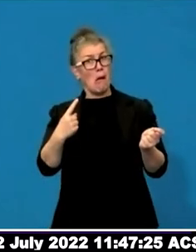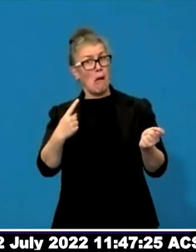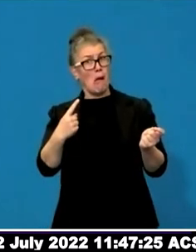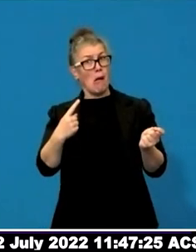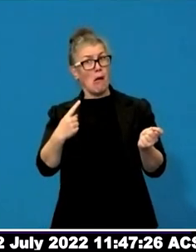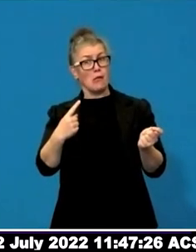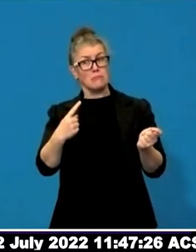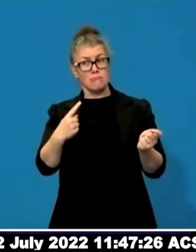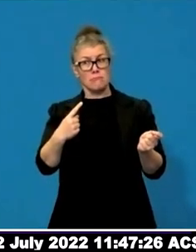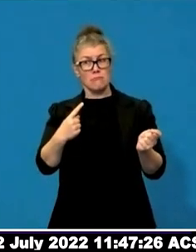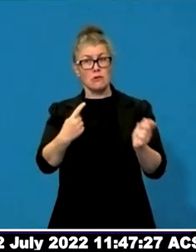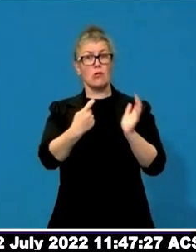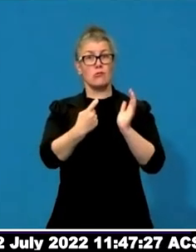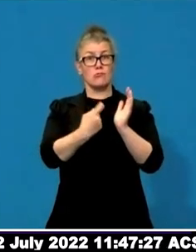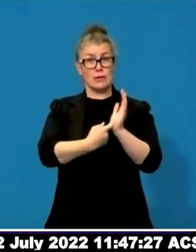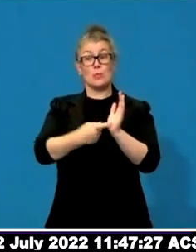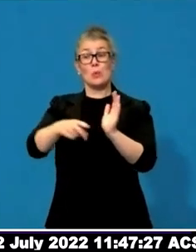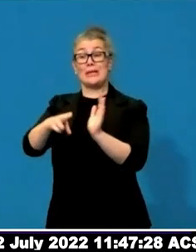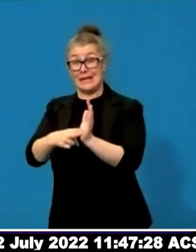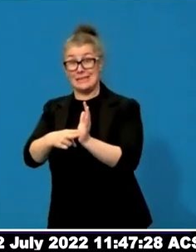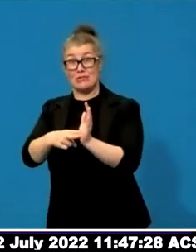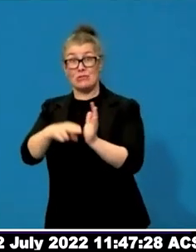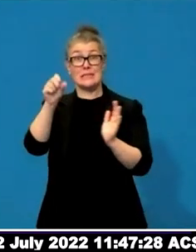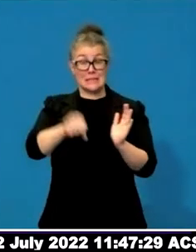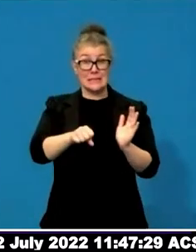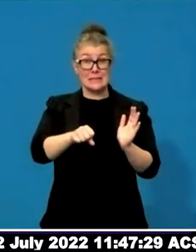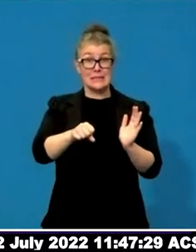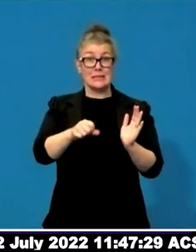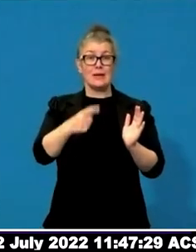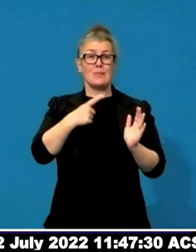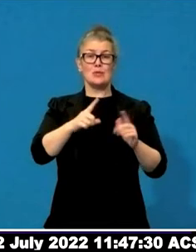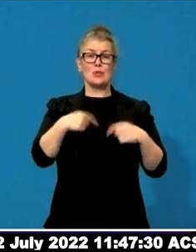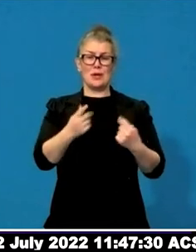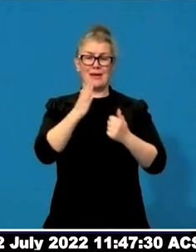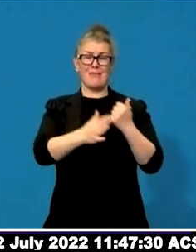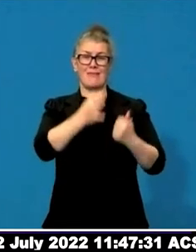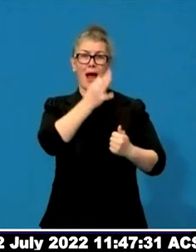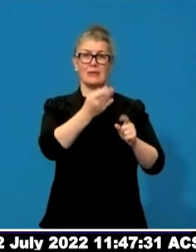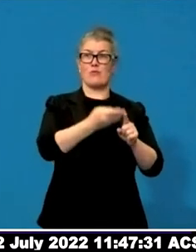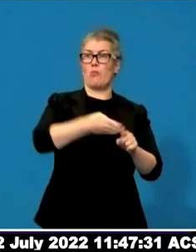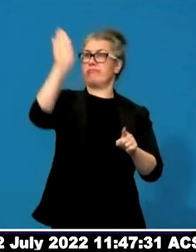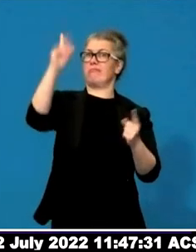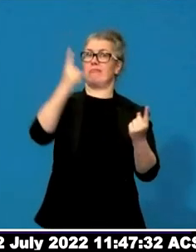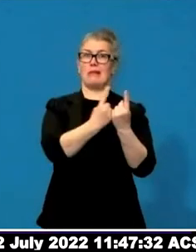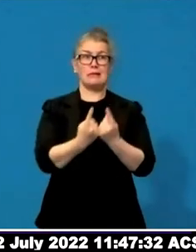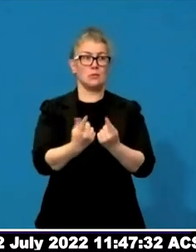My office doesn't ask for things that are outlandish or not -